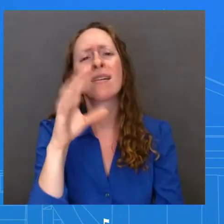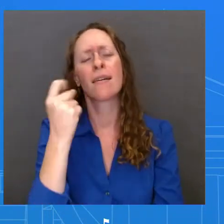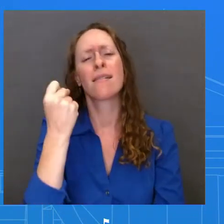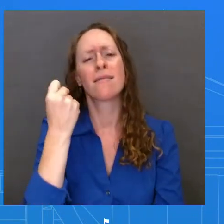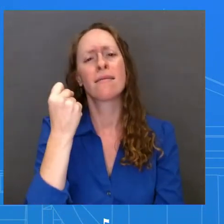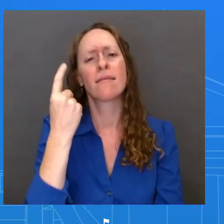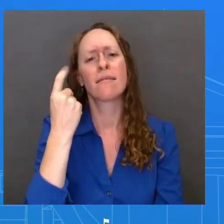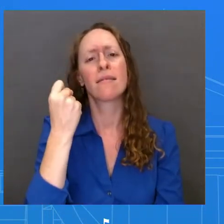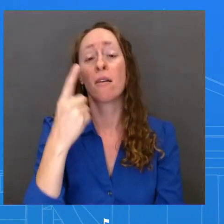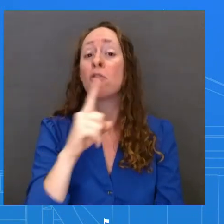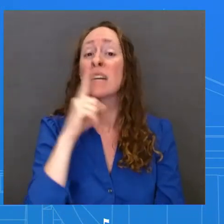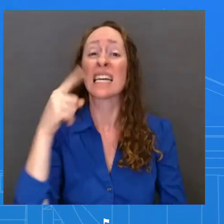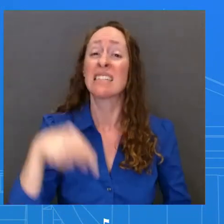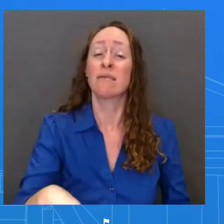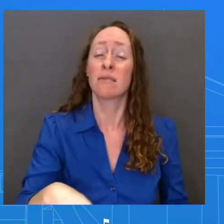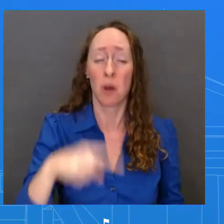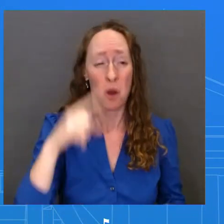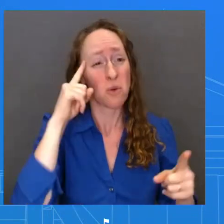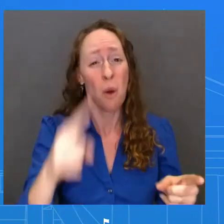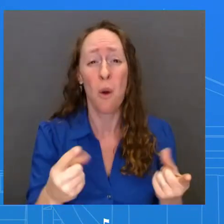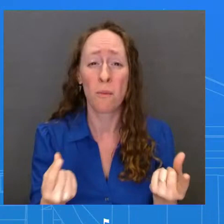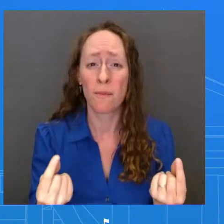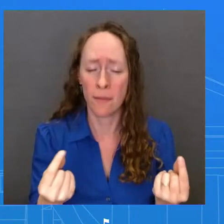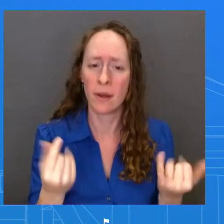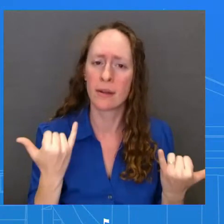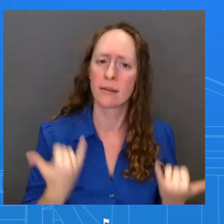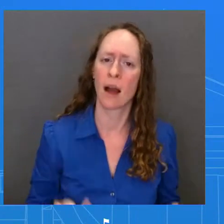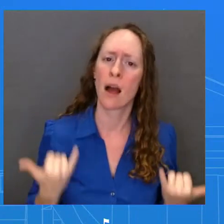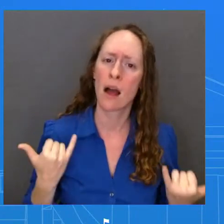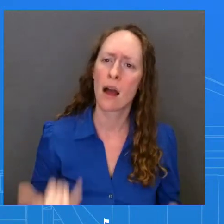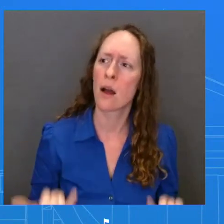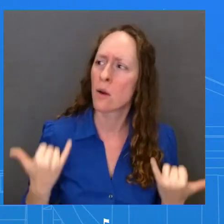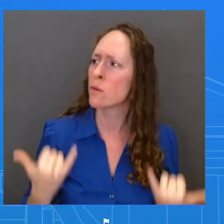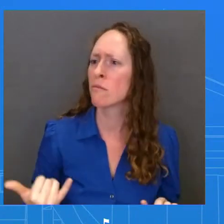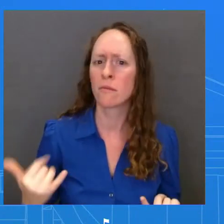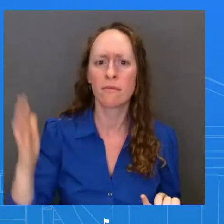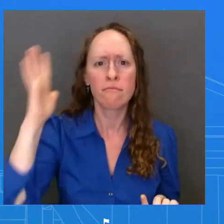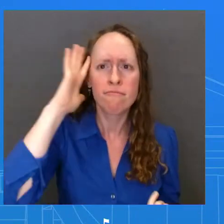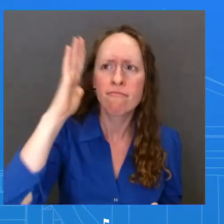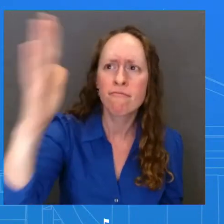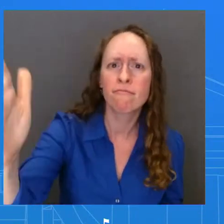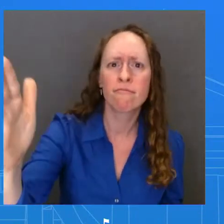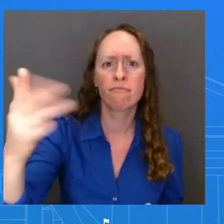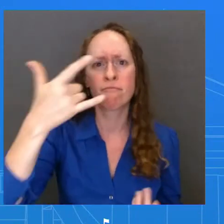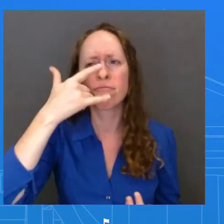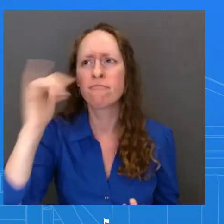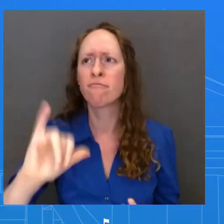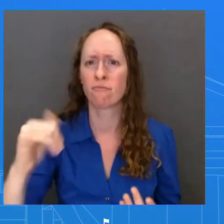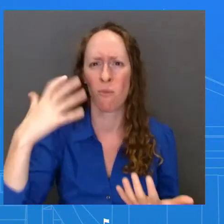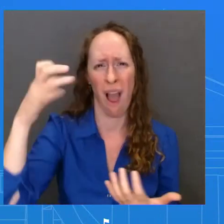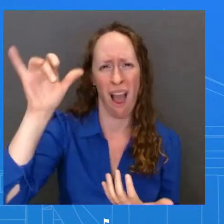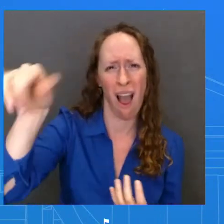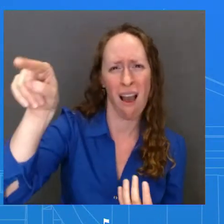So, for example, we've had one-off exercises in the past, particularly in response to DPRK provocations.